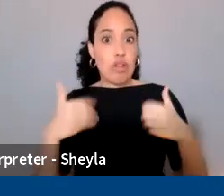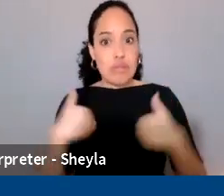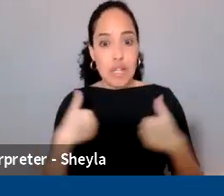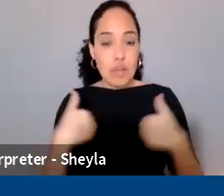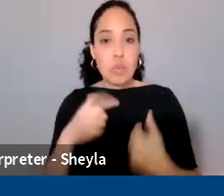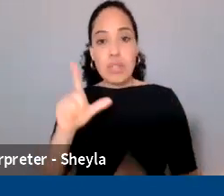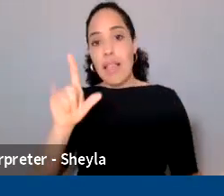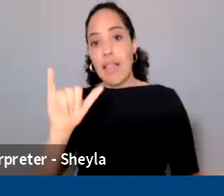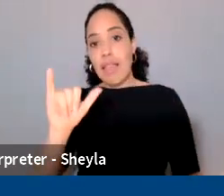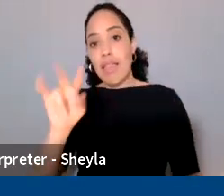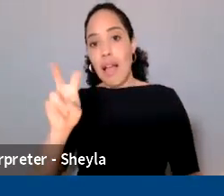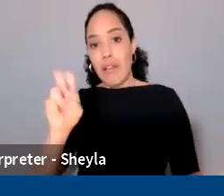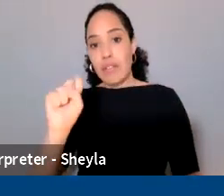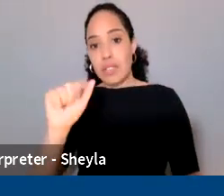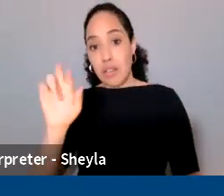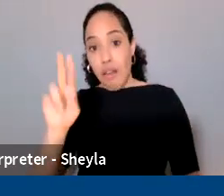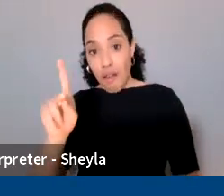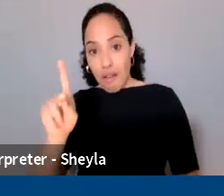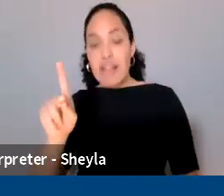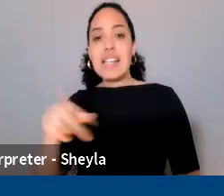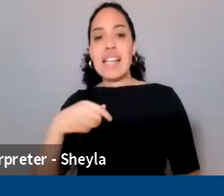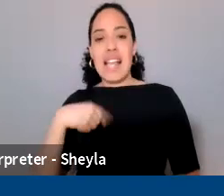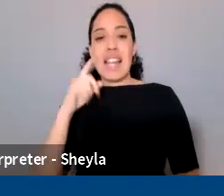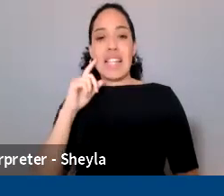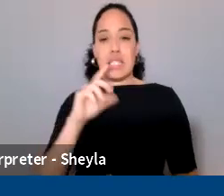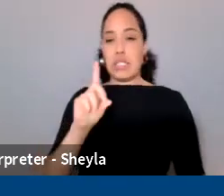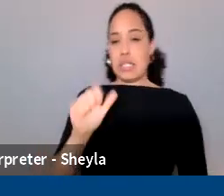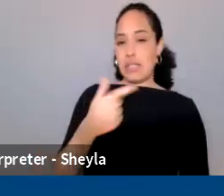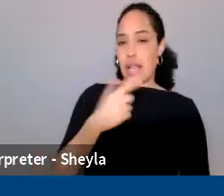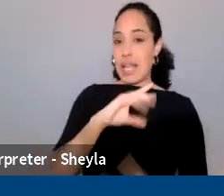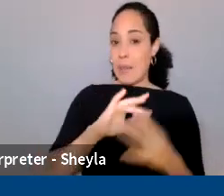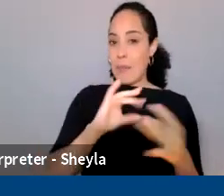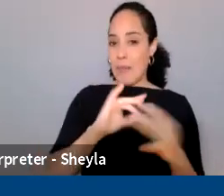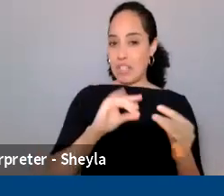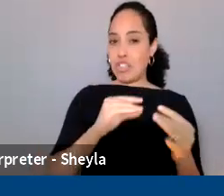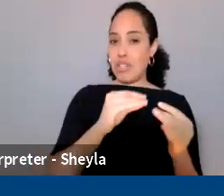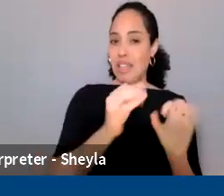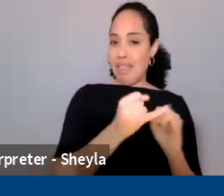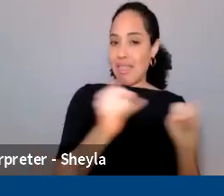Doug mentioned to the brochure saving the whole family made by the American Veterinary Medical